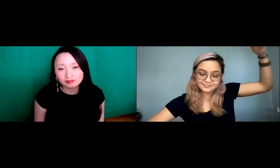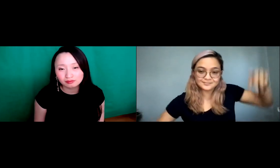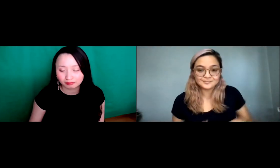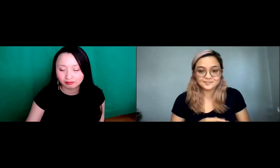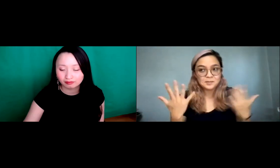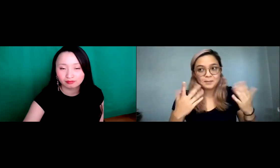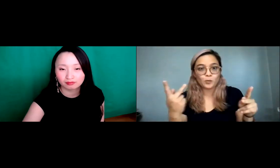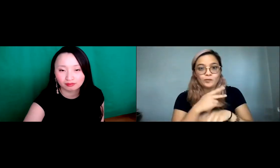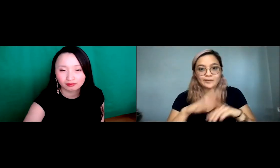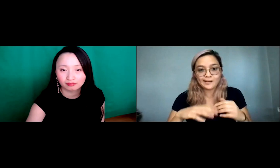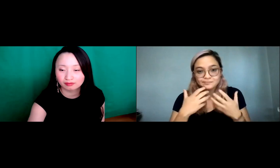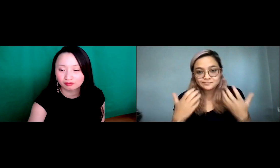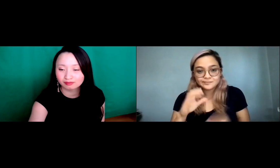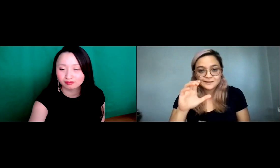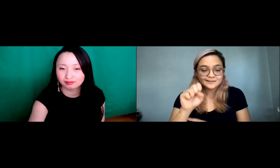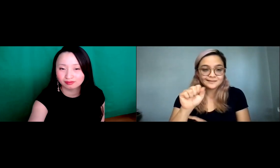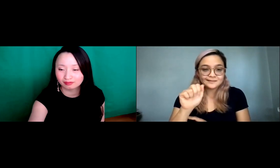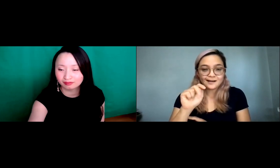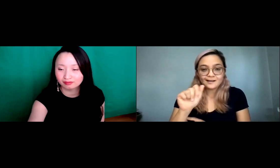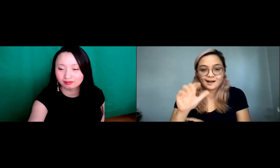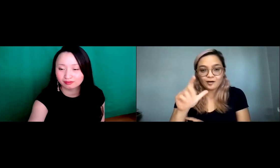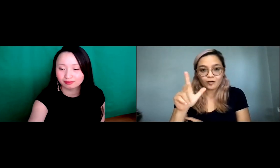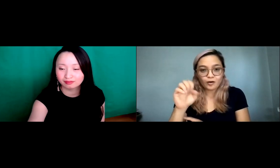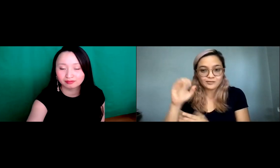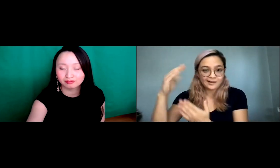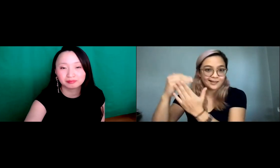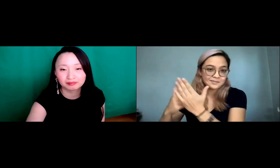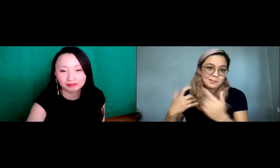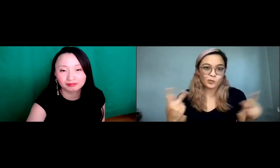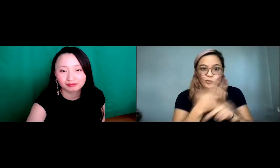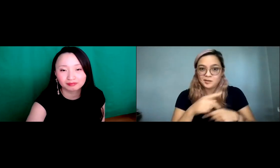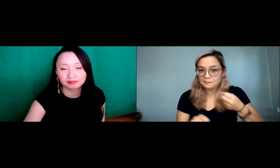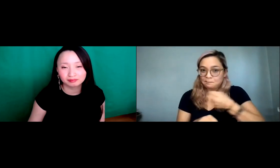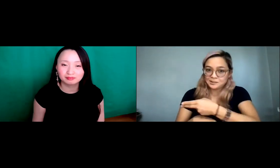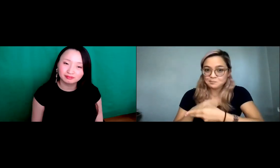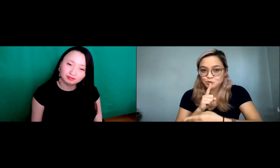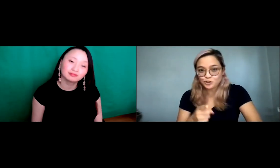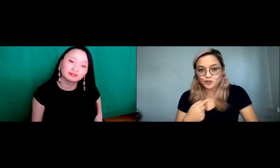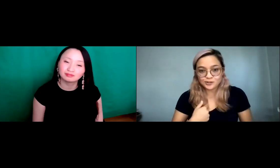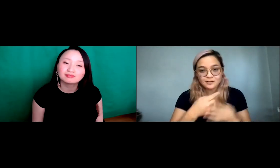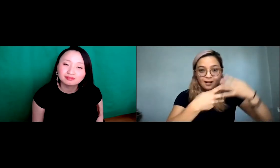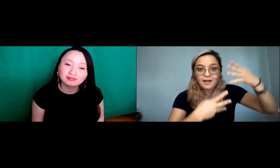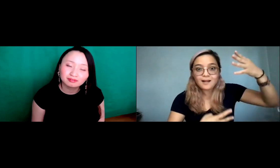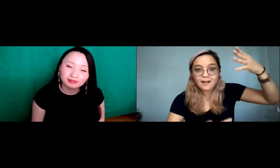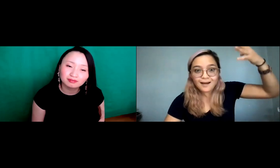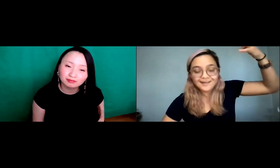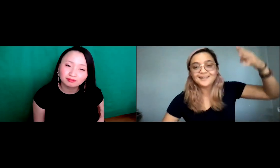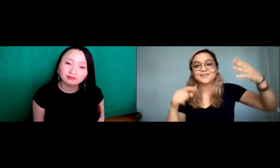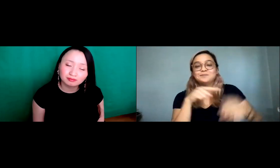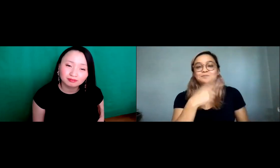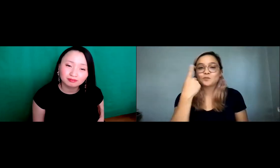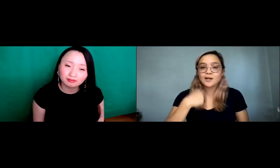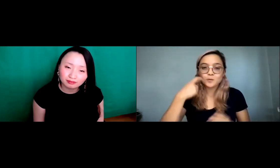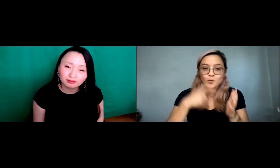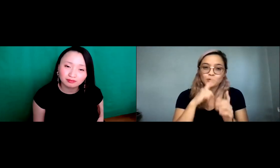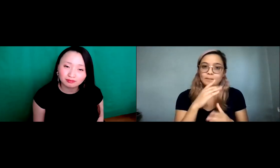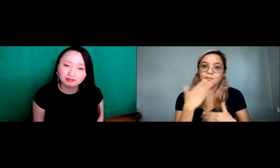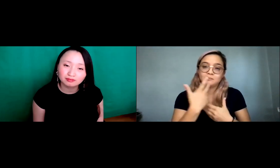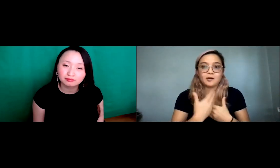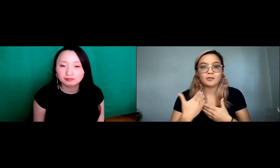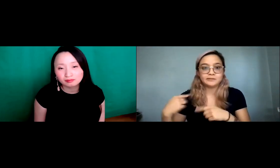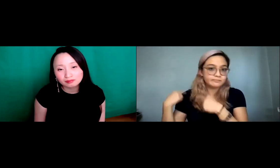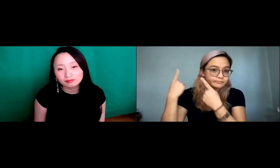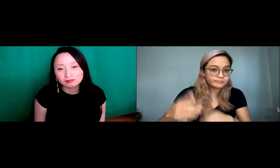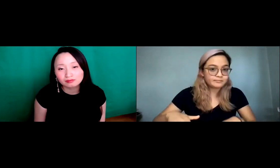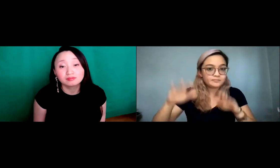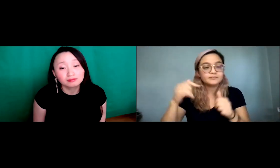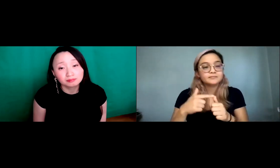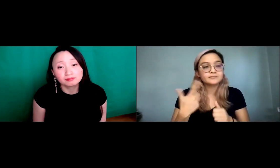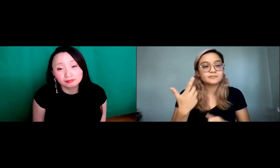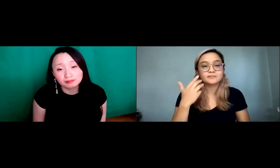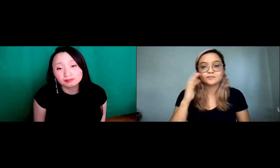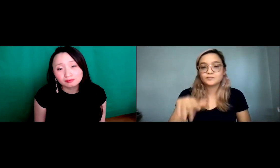the list goes on forever. I have, I have this list and these things